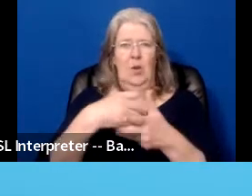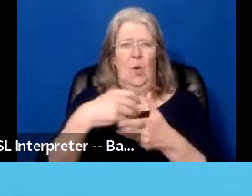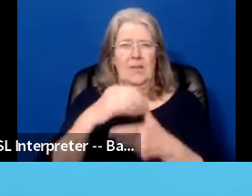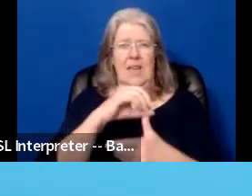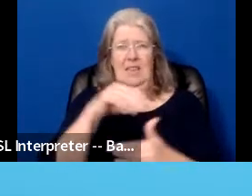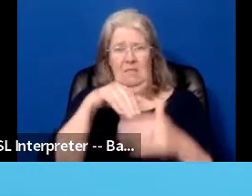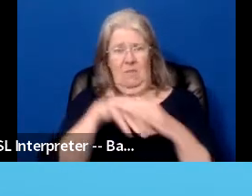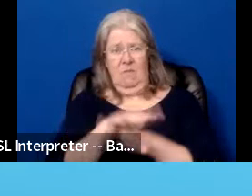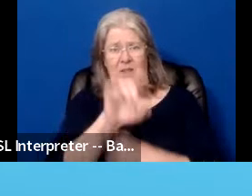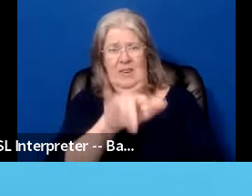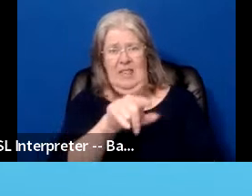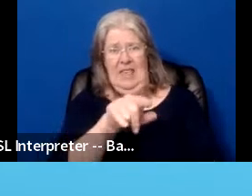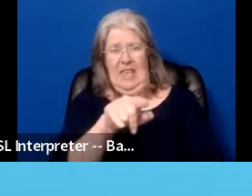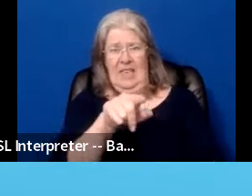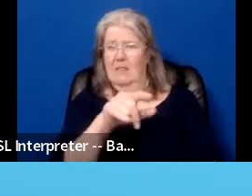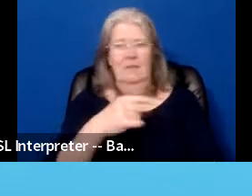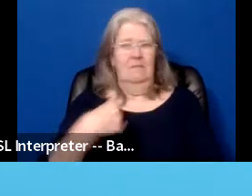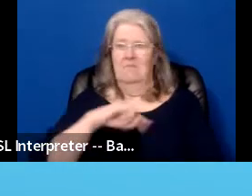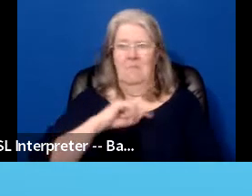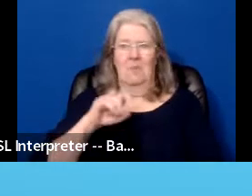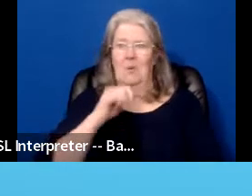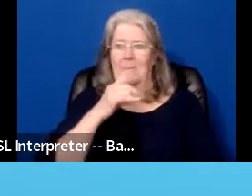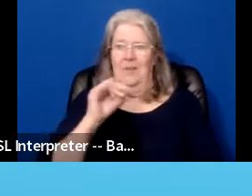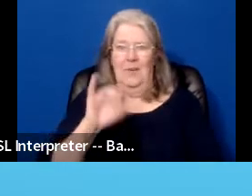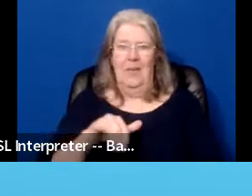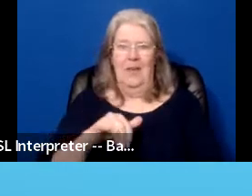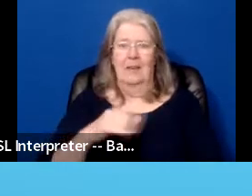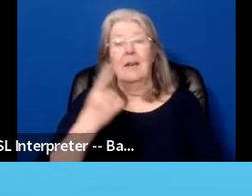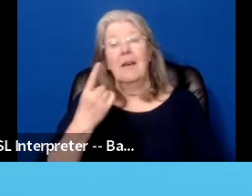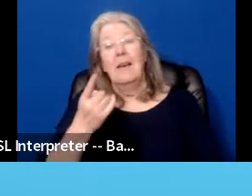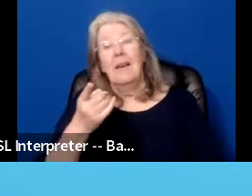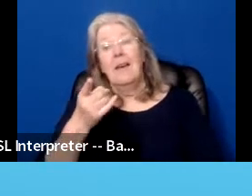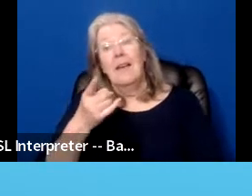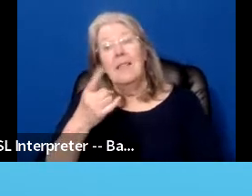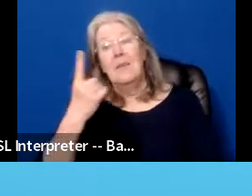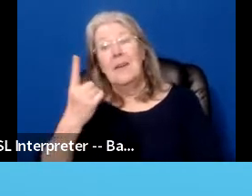person did, and then I also have a picture of just one little grasshopper one little locust.